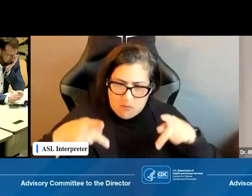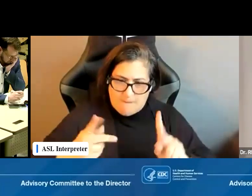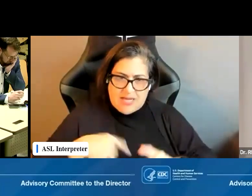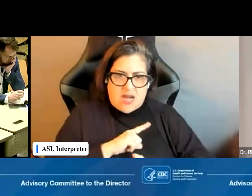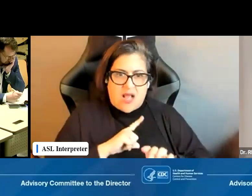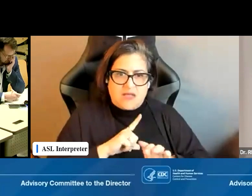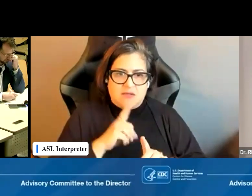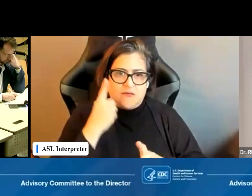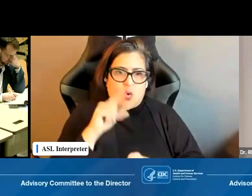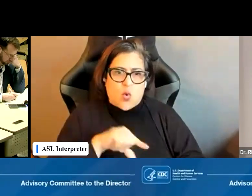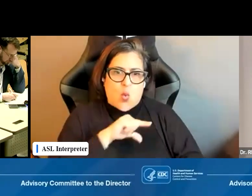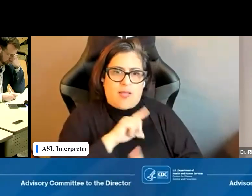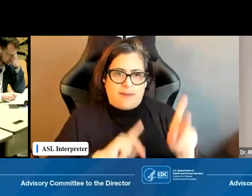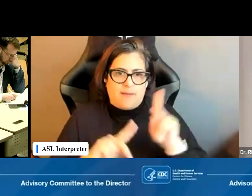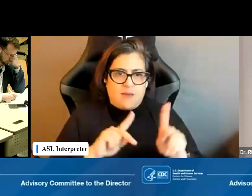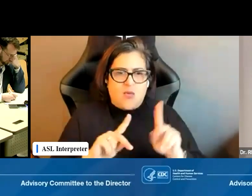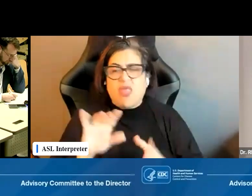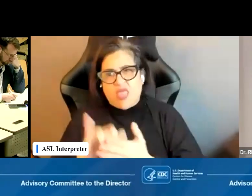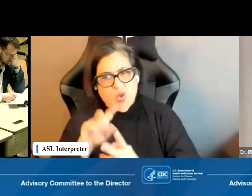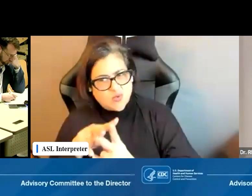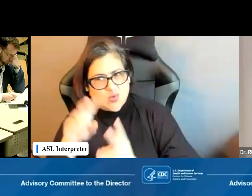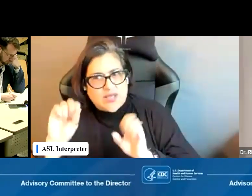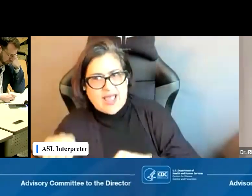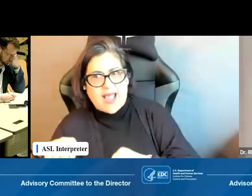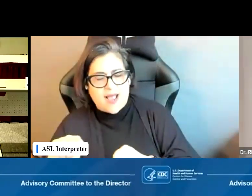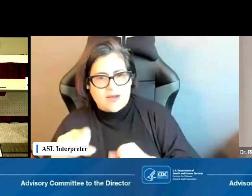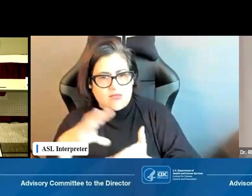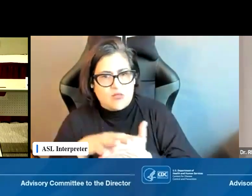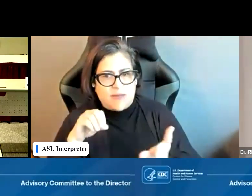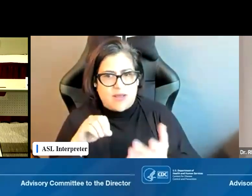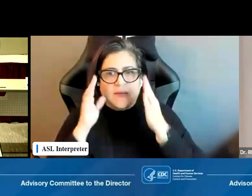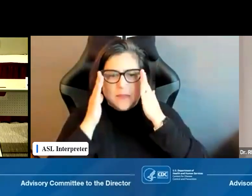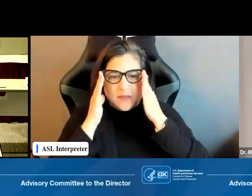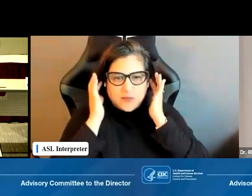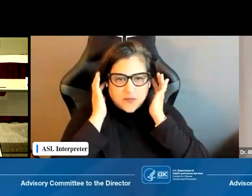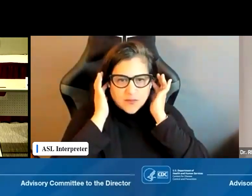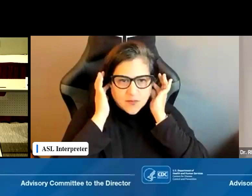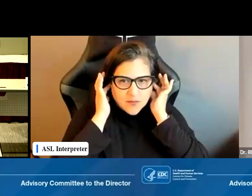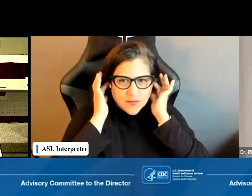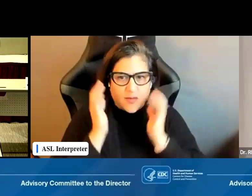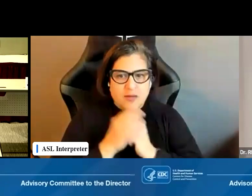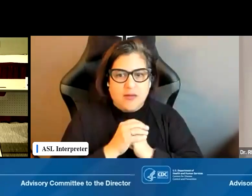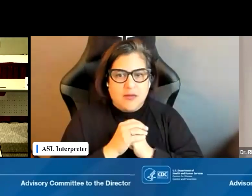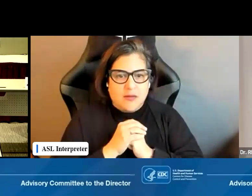So I have another question too, which is a little bit different. I'm on the Data and Surveillance Workgroup and the terms of reference